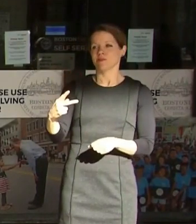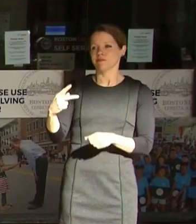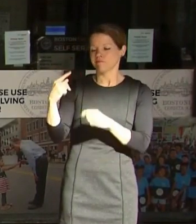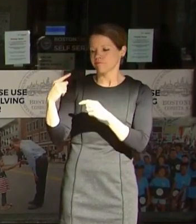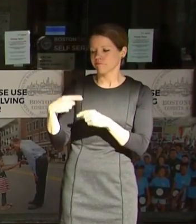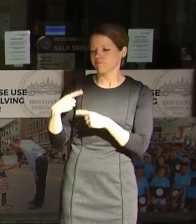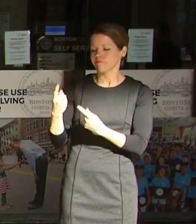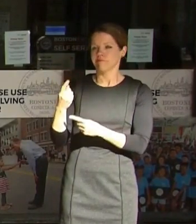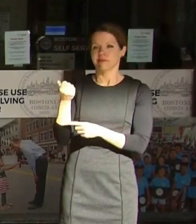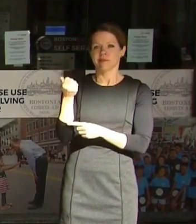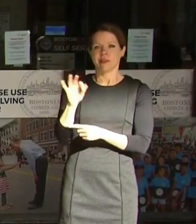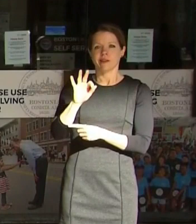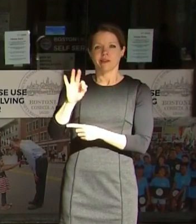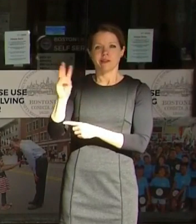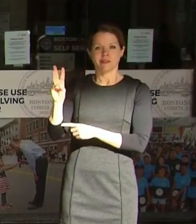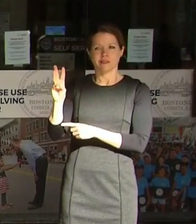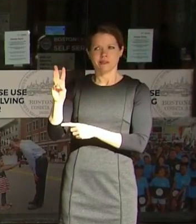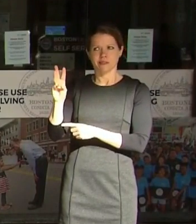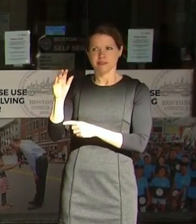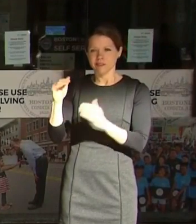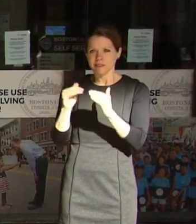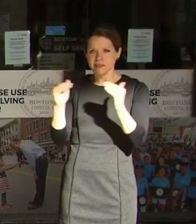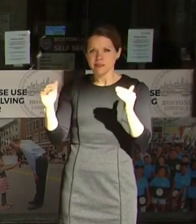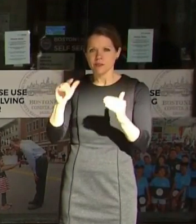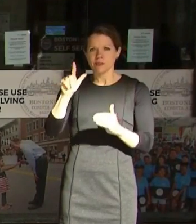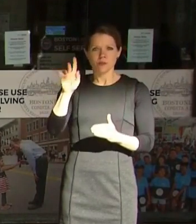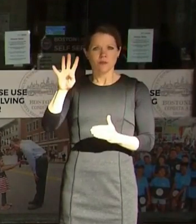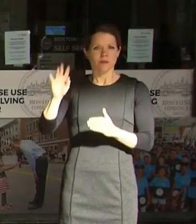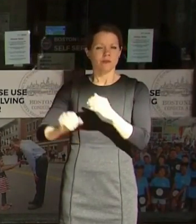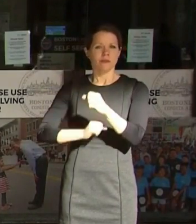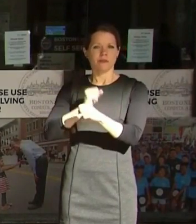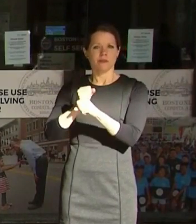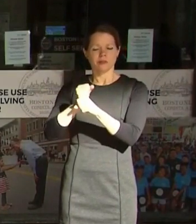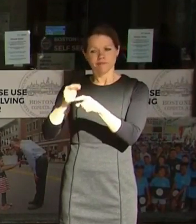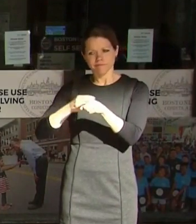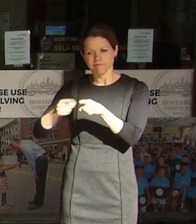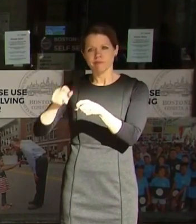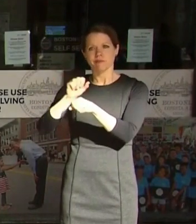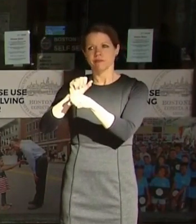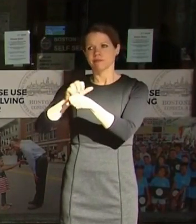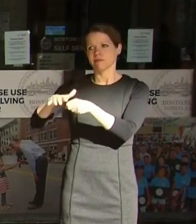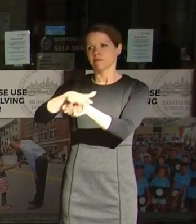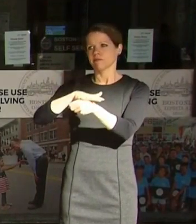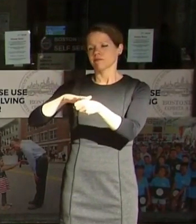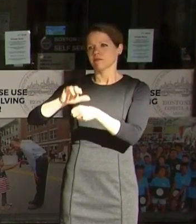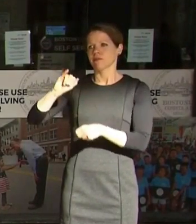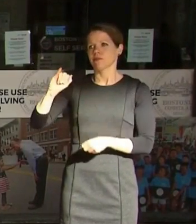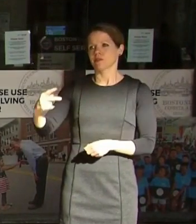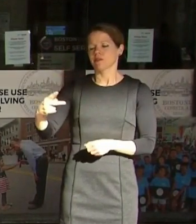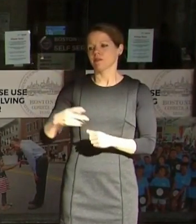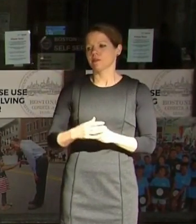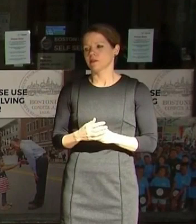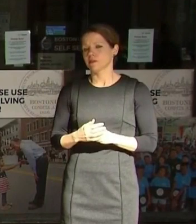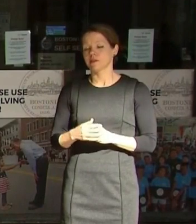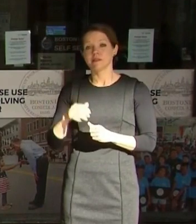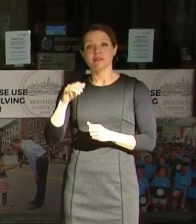AND FELLOW OFFICERS. THE OFFICER WAS 53 YEARS OLD AND A RESIDENT OF THE CITY OF BOSTON. HE IS A 29 YEAR MEMBER OF THE BOSTON POLICE DEPARTMENT AND JOINED THE FORCE IN 1991.